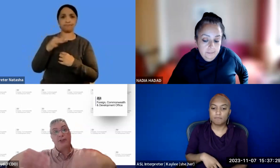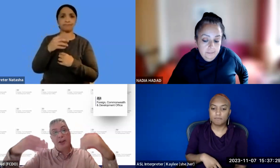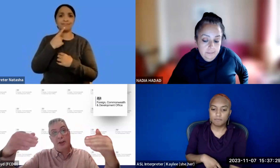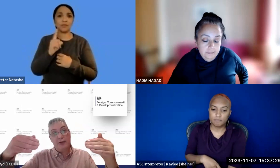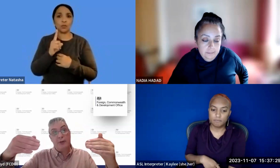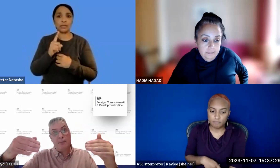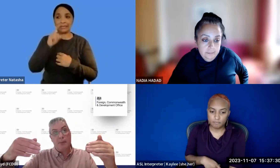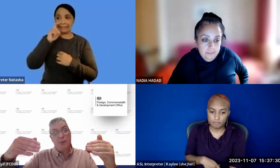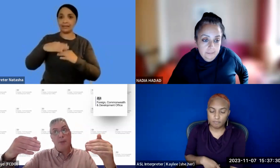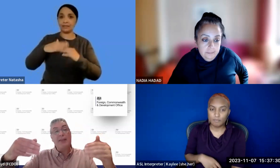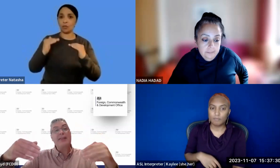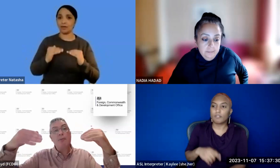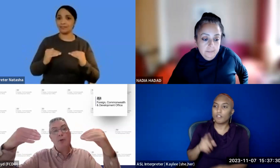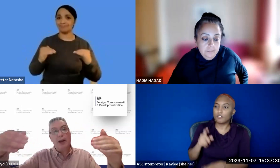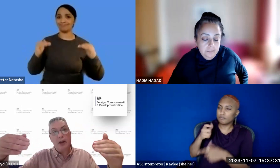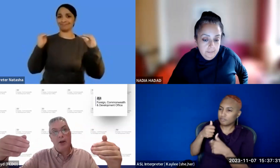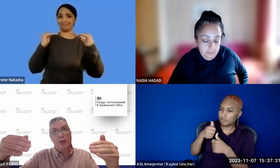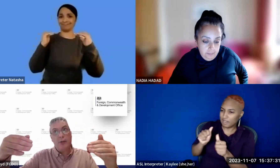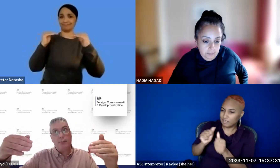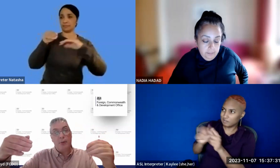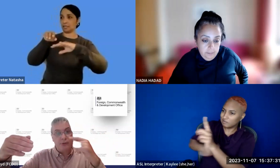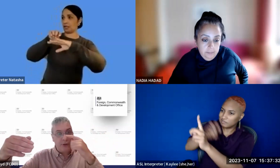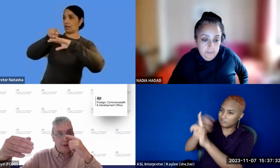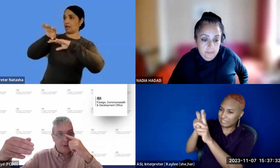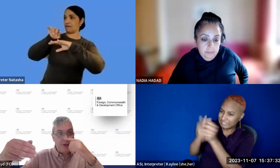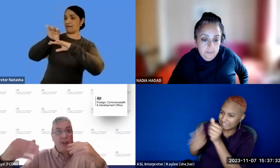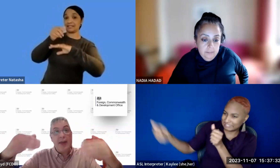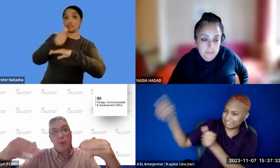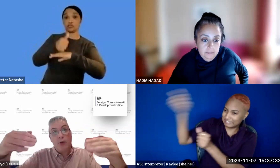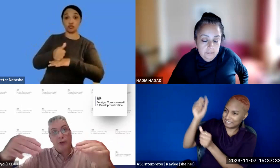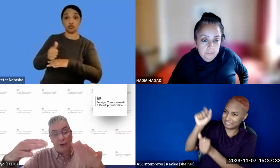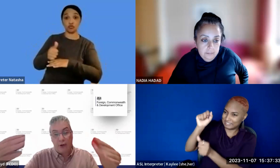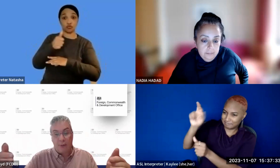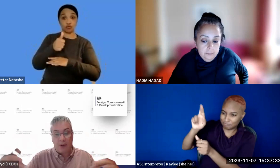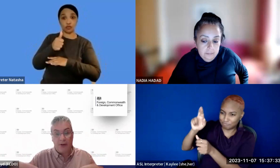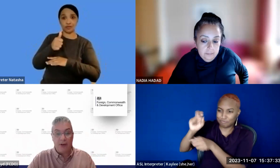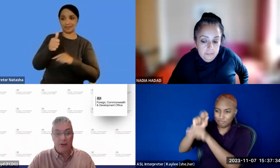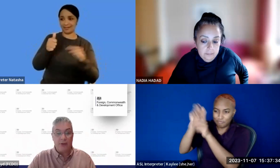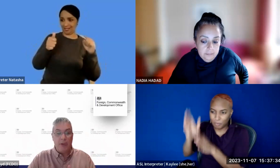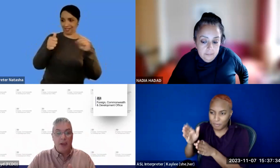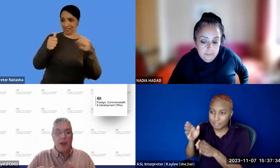make them realise the importance of this since they assign budgets.